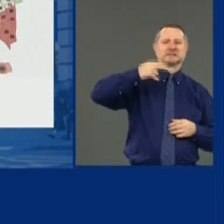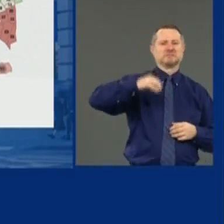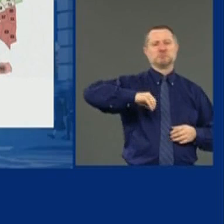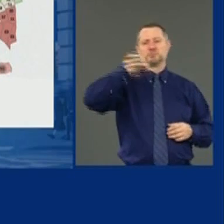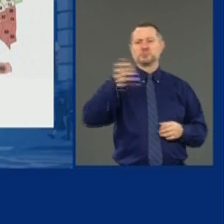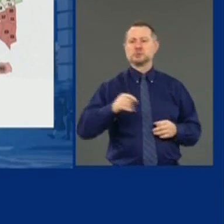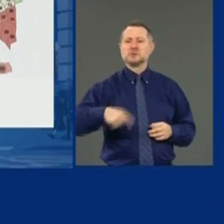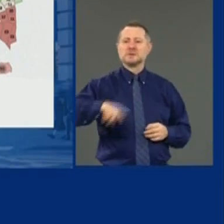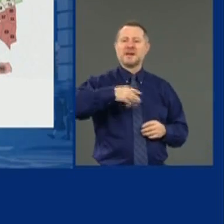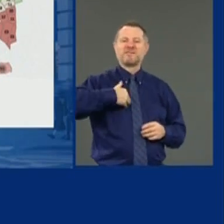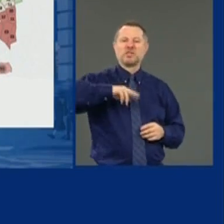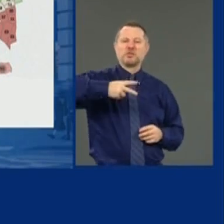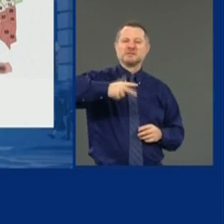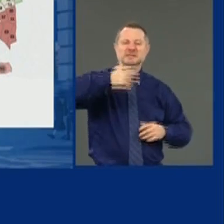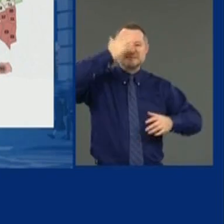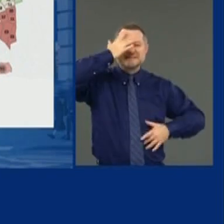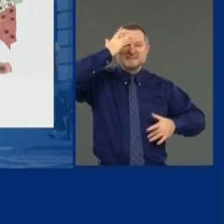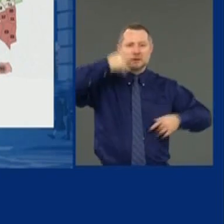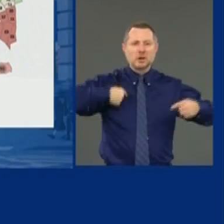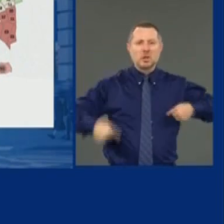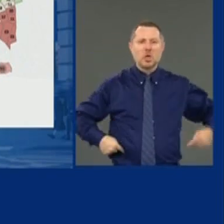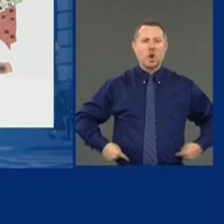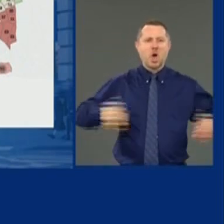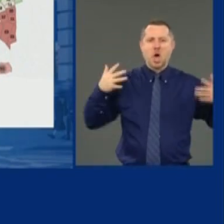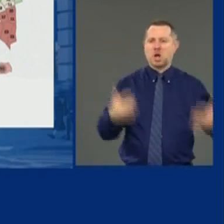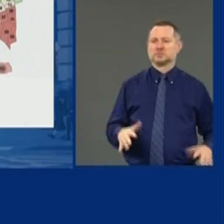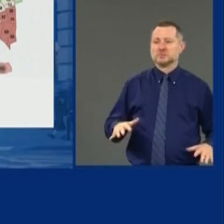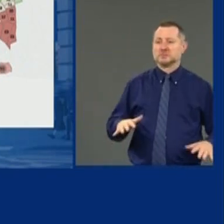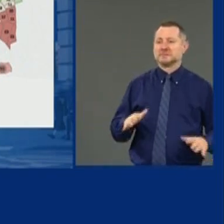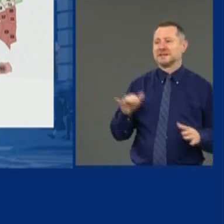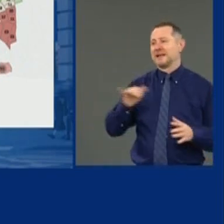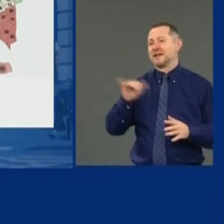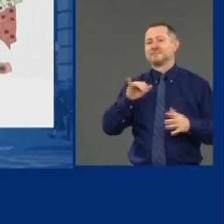ACROSS THIS COUNTRY, POPULATIONS